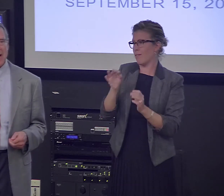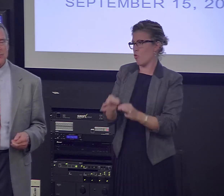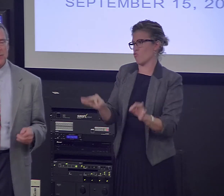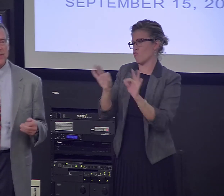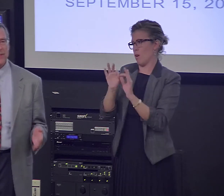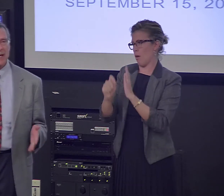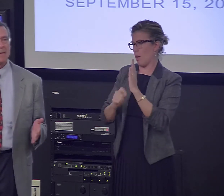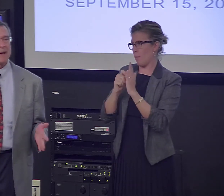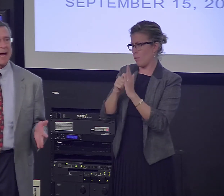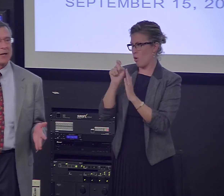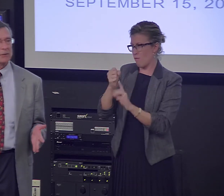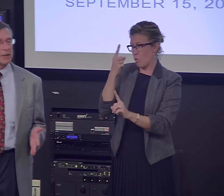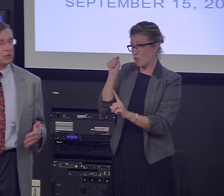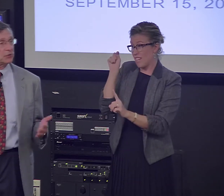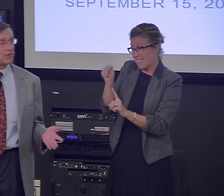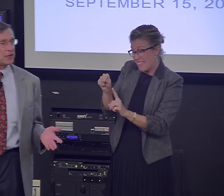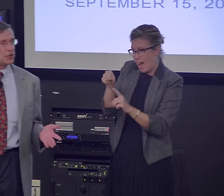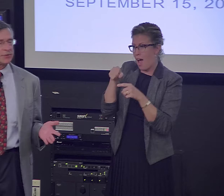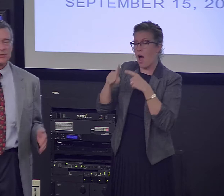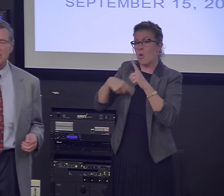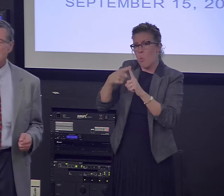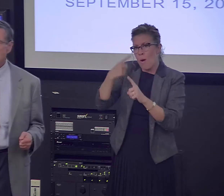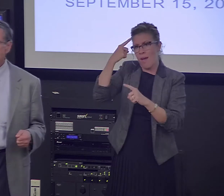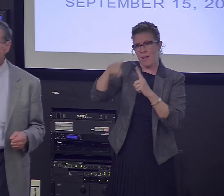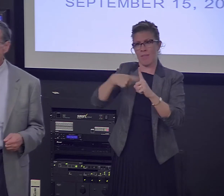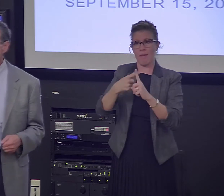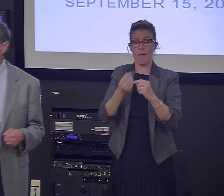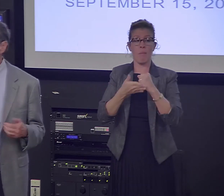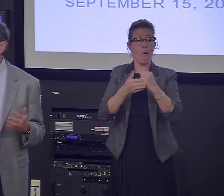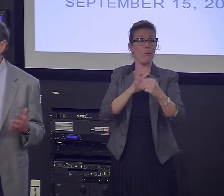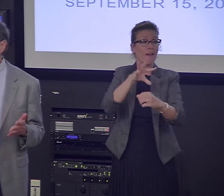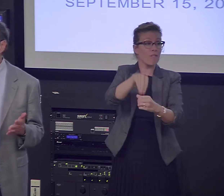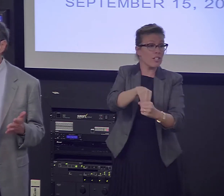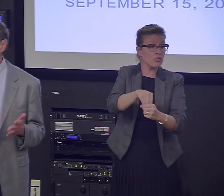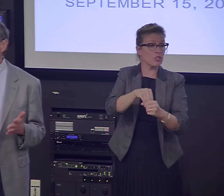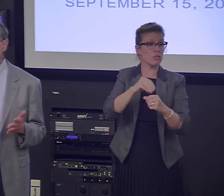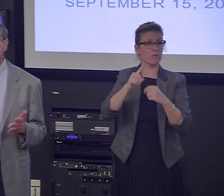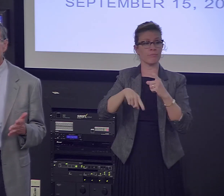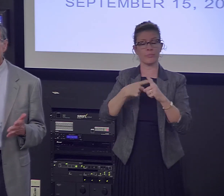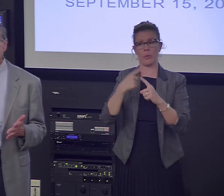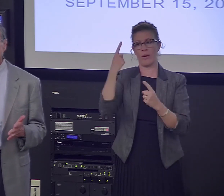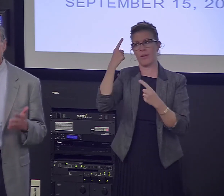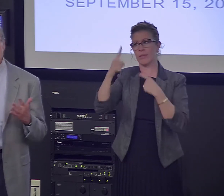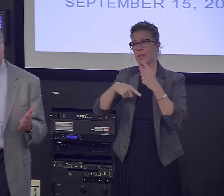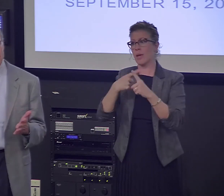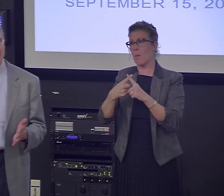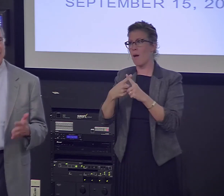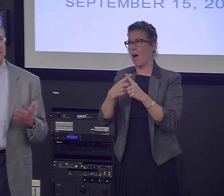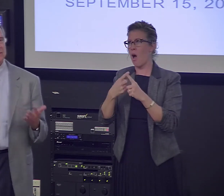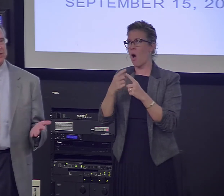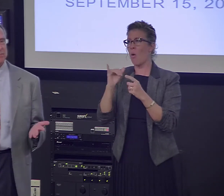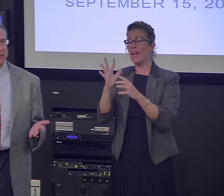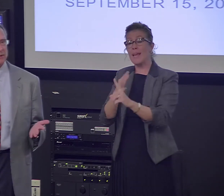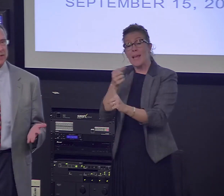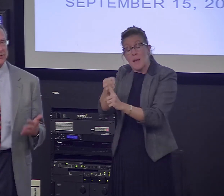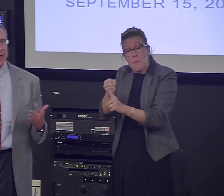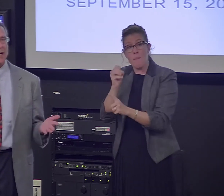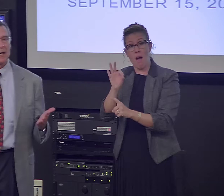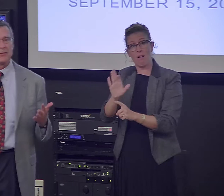as we think about interventions and as we think about the impact of experience on